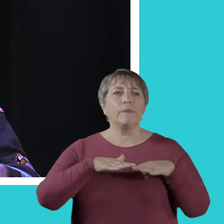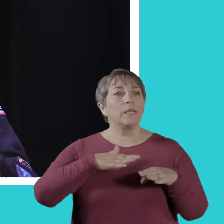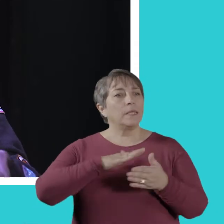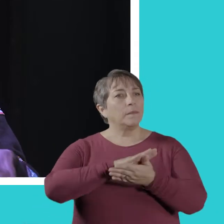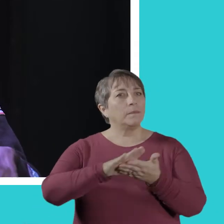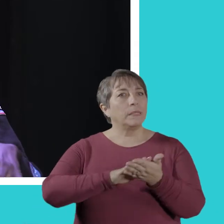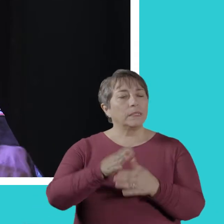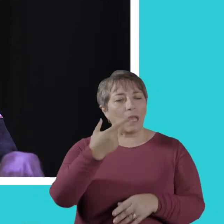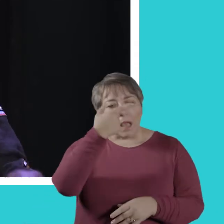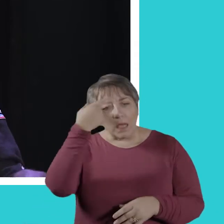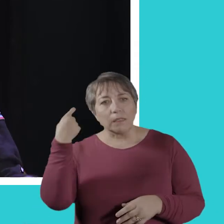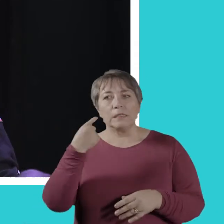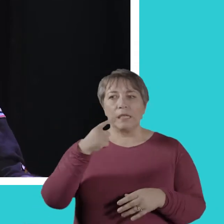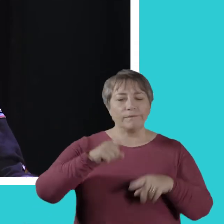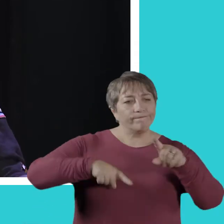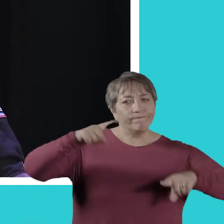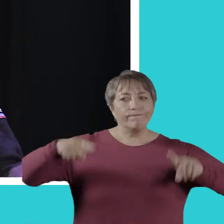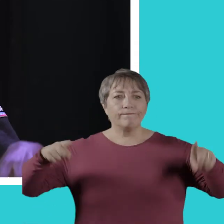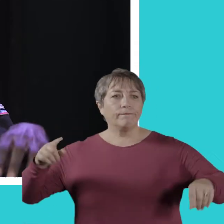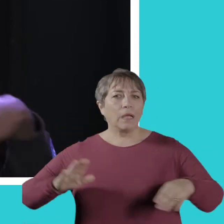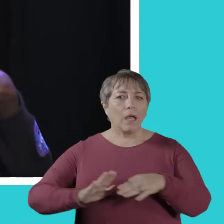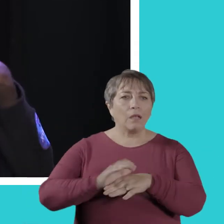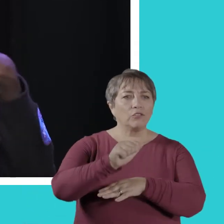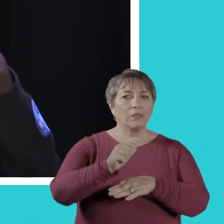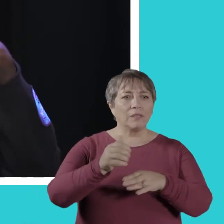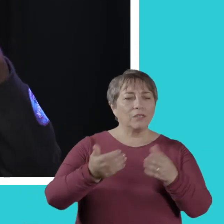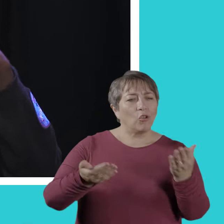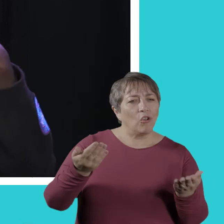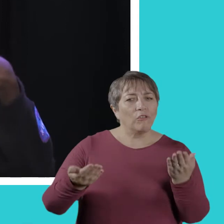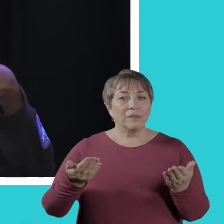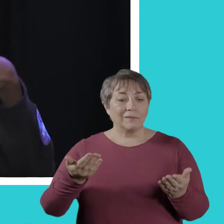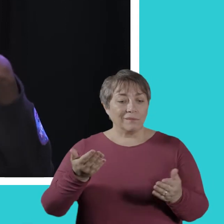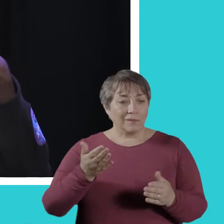and you need to be tolerant and understand that it's up to you to educate yourself about that.